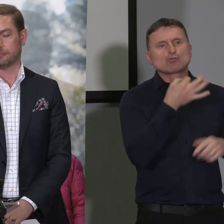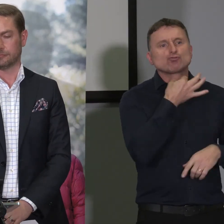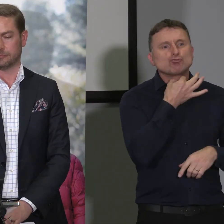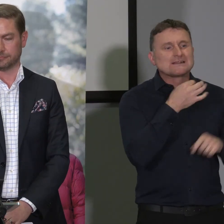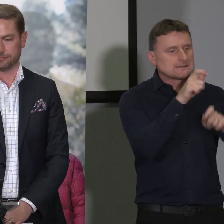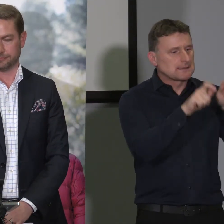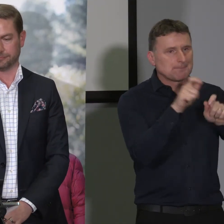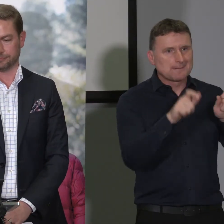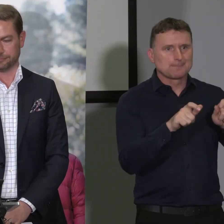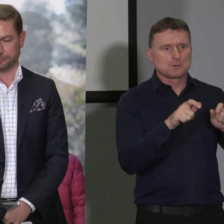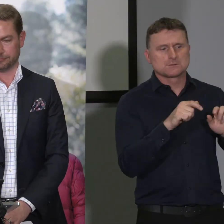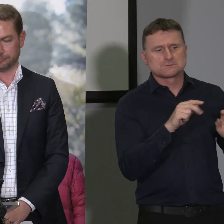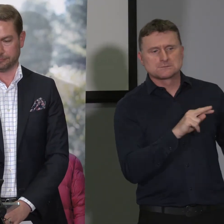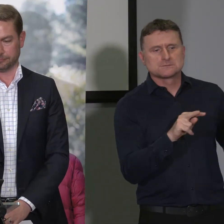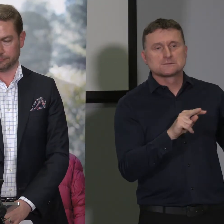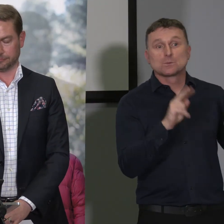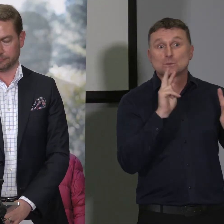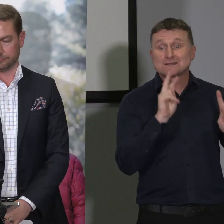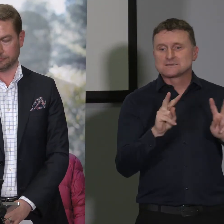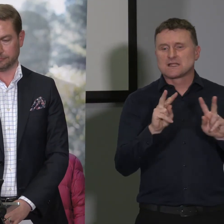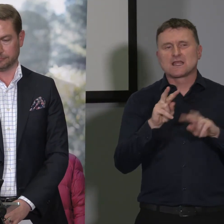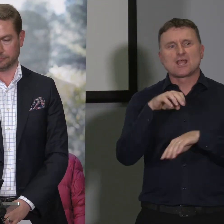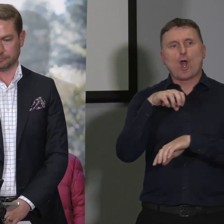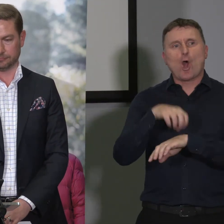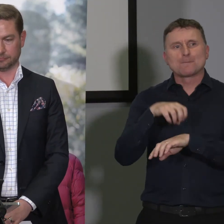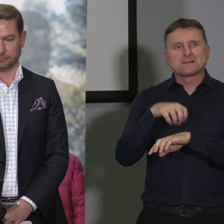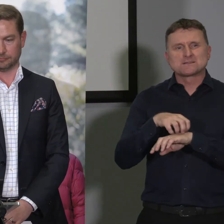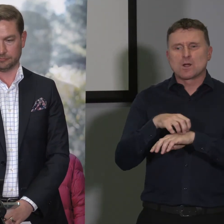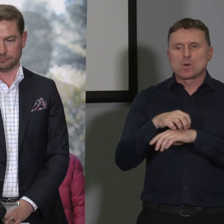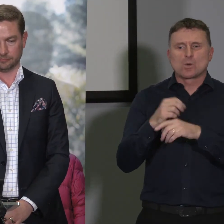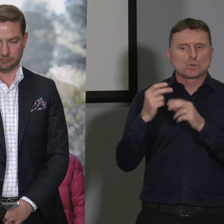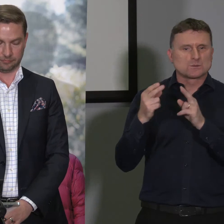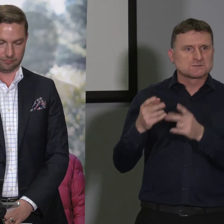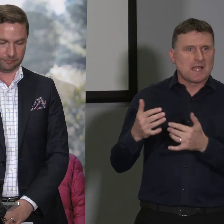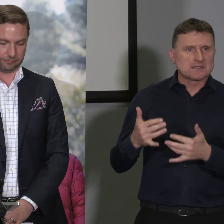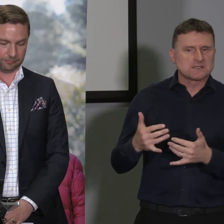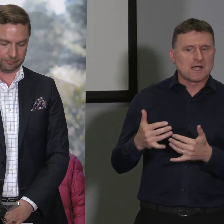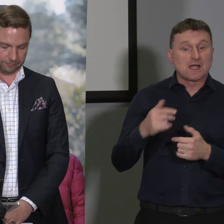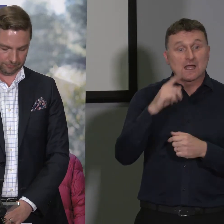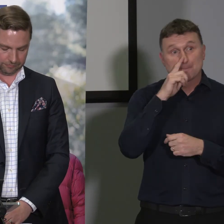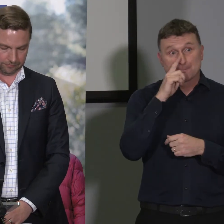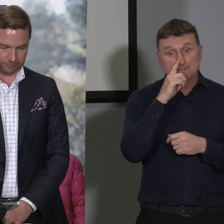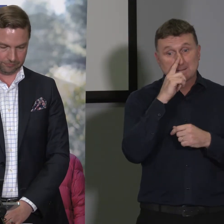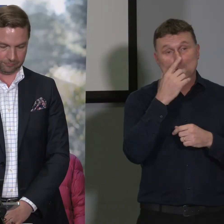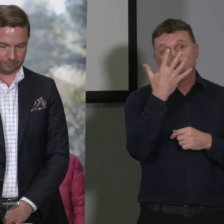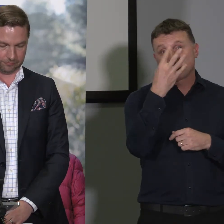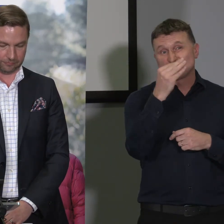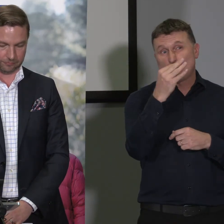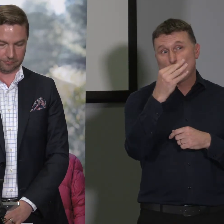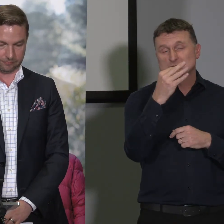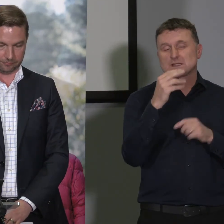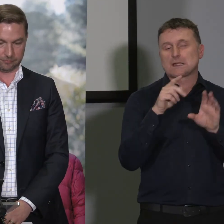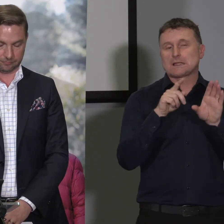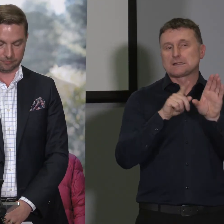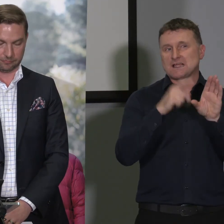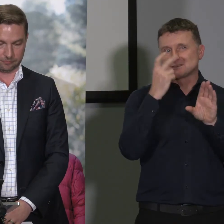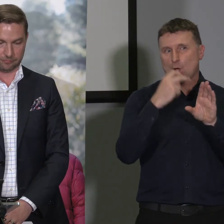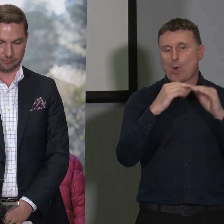Thank you. Our focus, as I mentioned, has really been on those at greatest risk of severe disease and when we looked at the hospitalisation data, the risk of ending up in hospital for those under 40 is